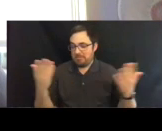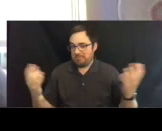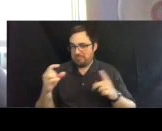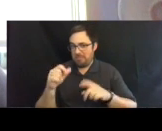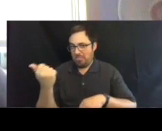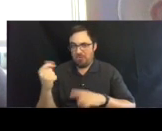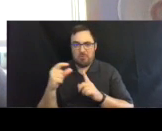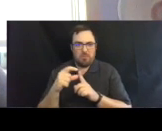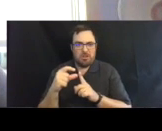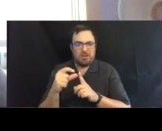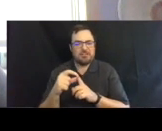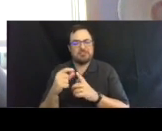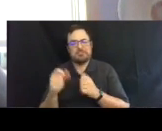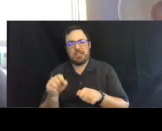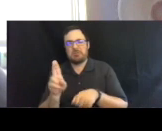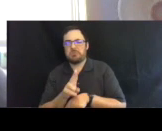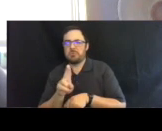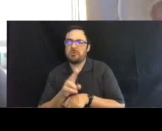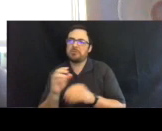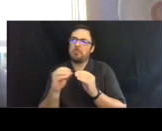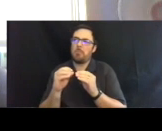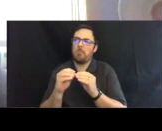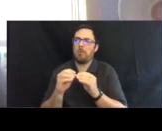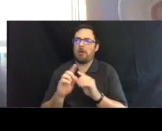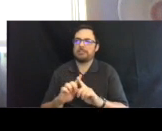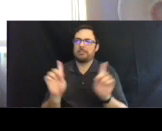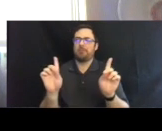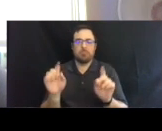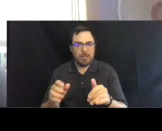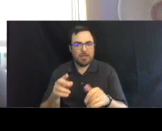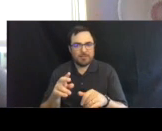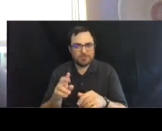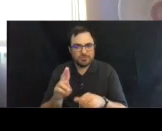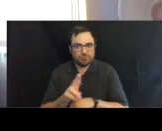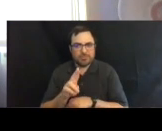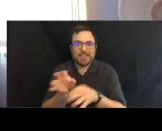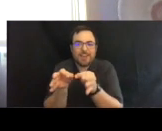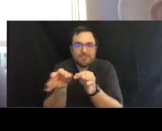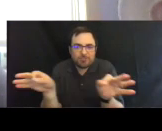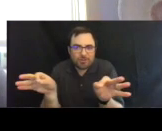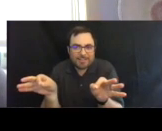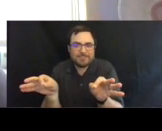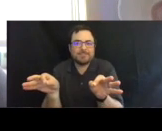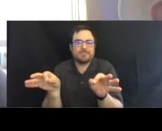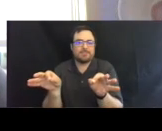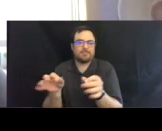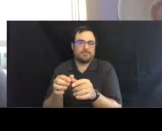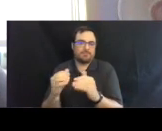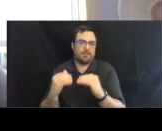more dissimilar, but he's doing it at a phrase level now. So we're bumping up that level of complexity